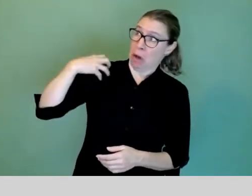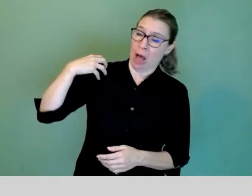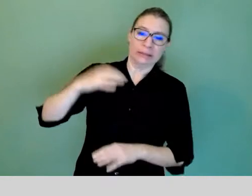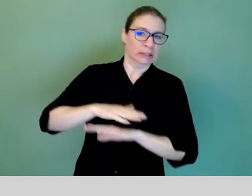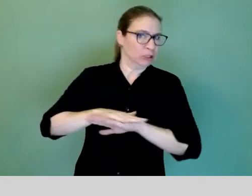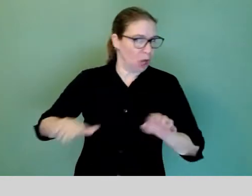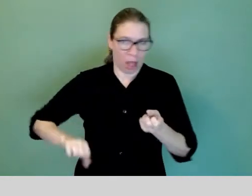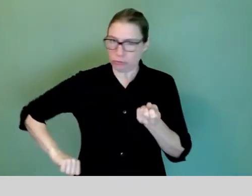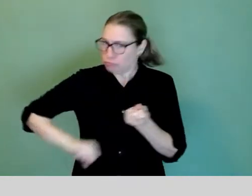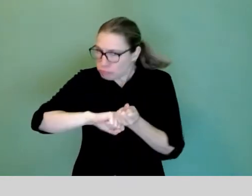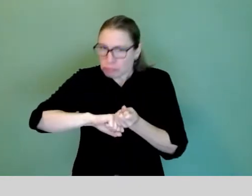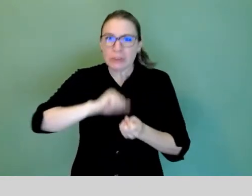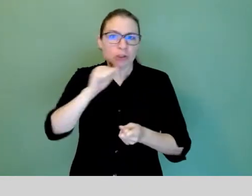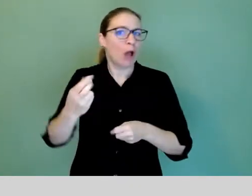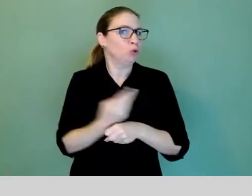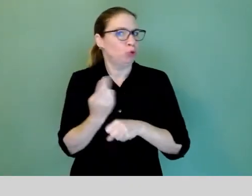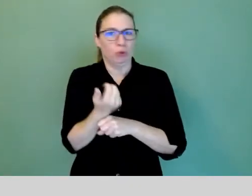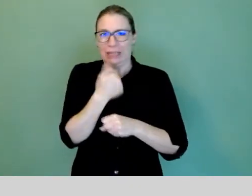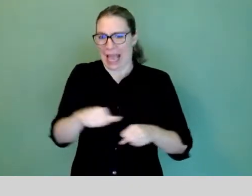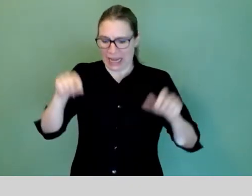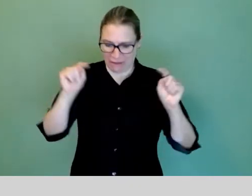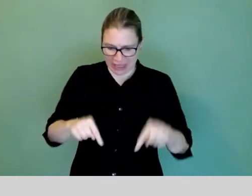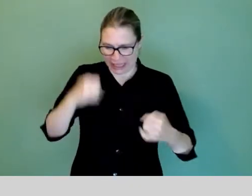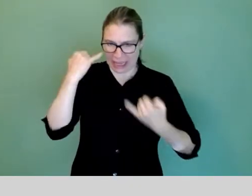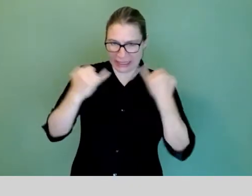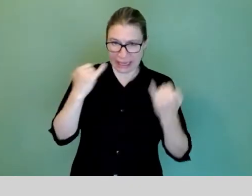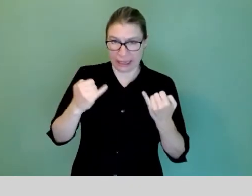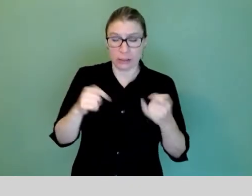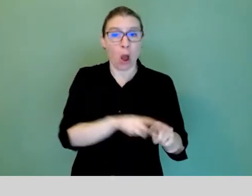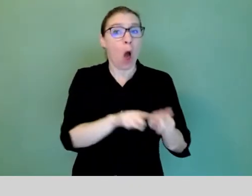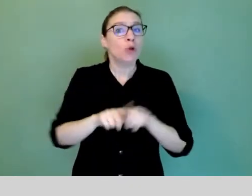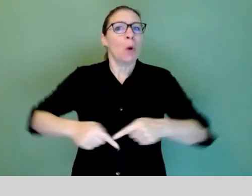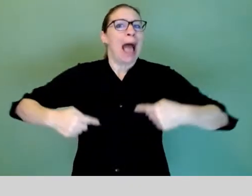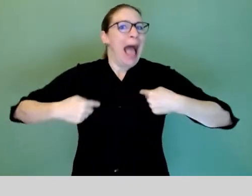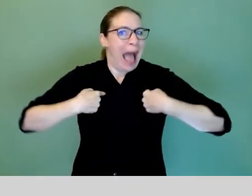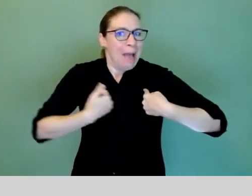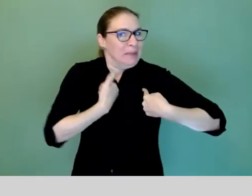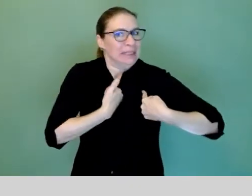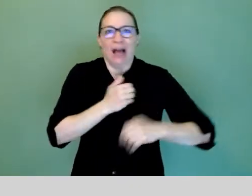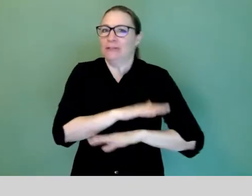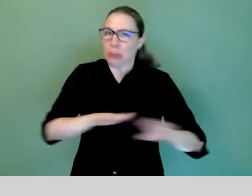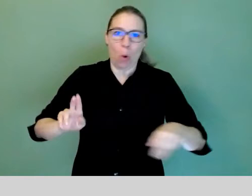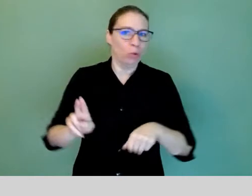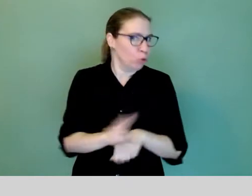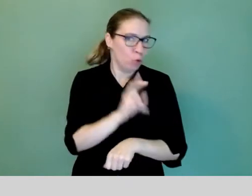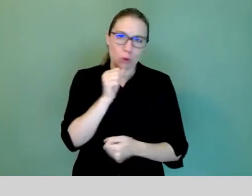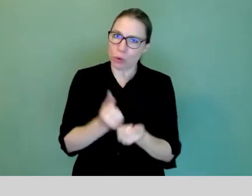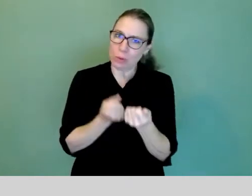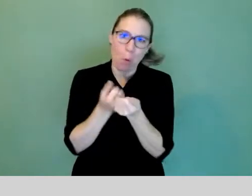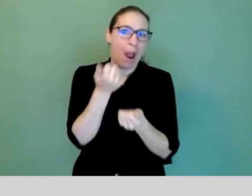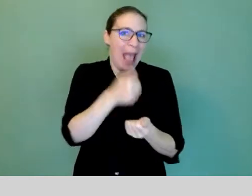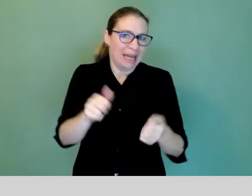Furthermore, I do not use or endorse any of the techniques demonstrated in this presentation.